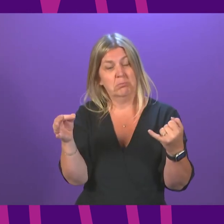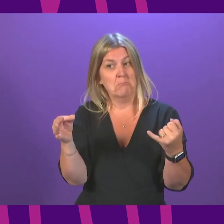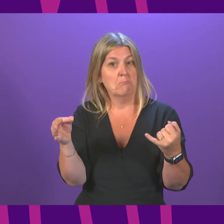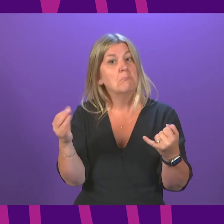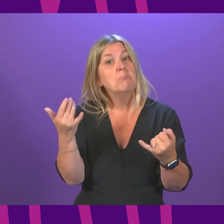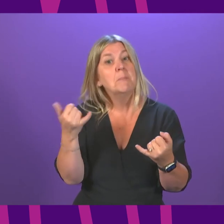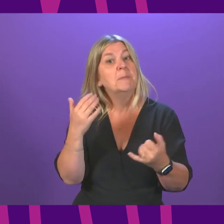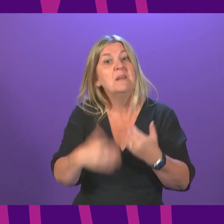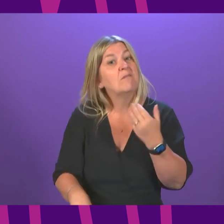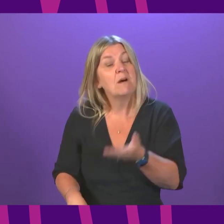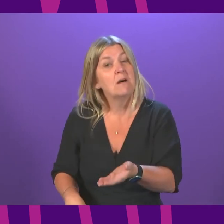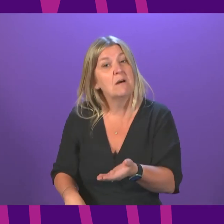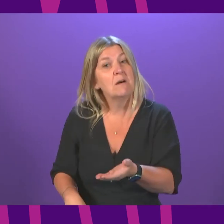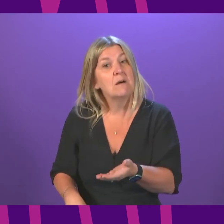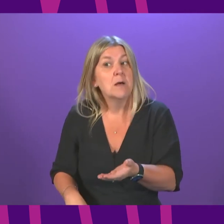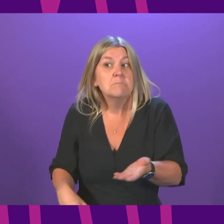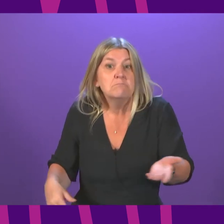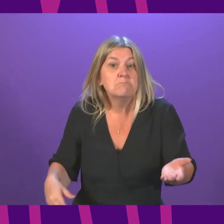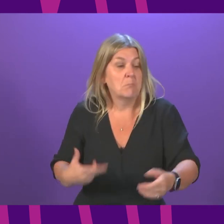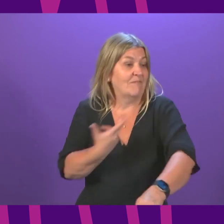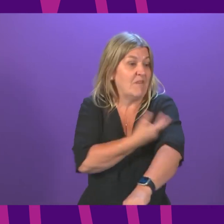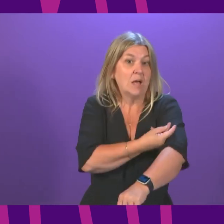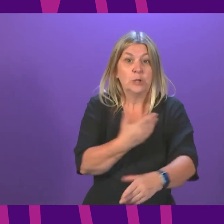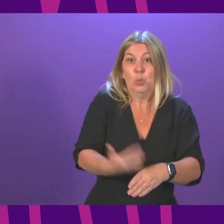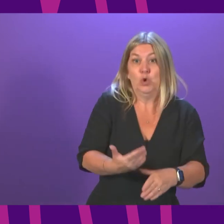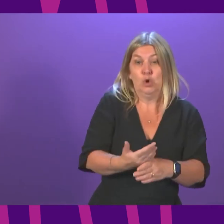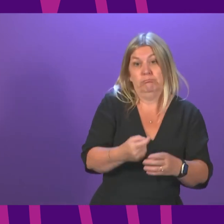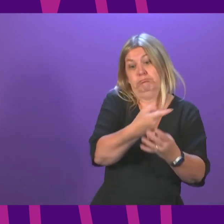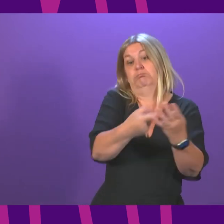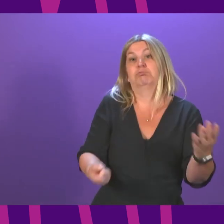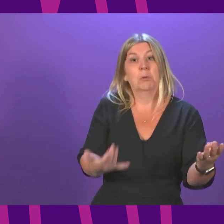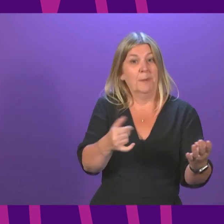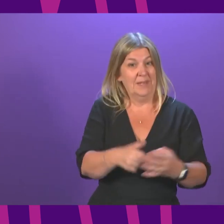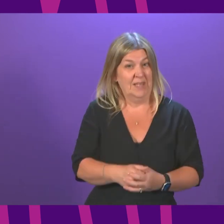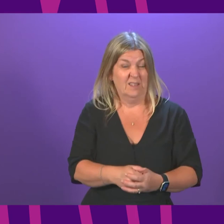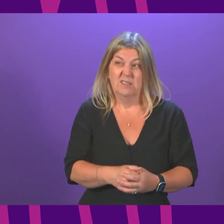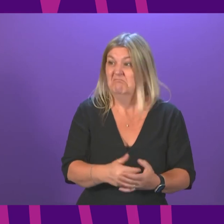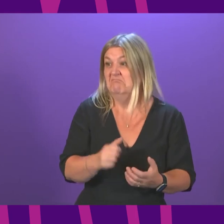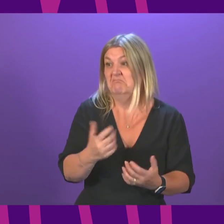Emergencies will continue. I am a bit of a pessimist, because every time we seem to be